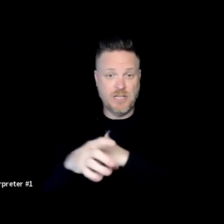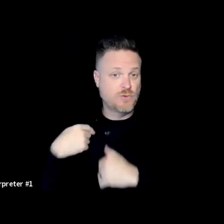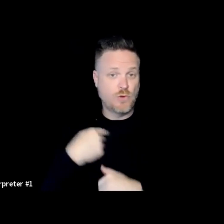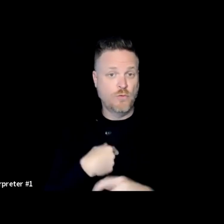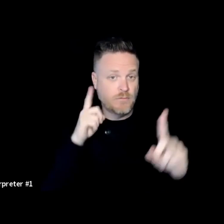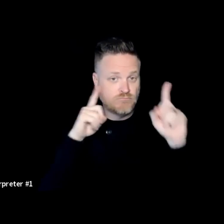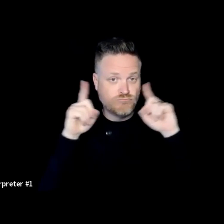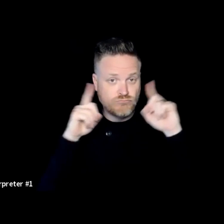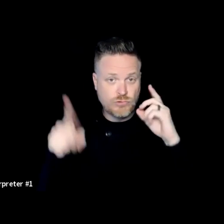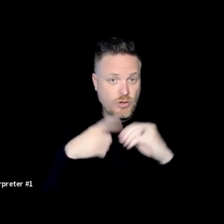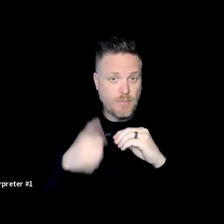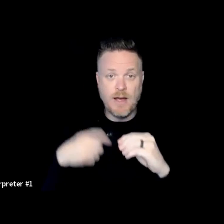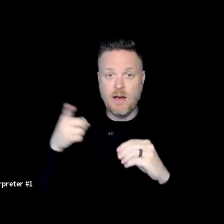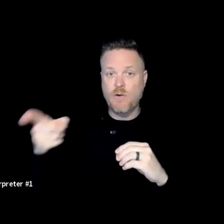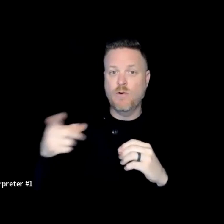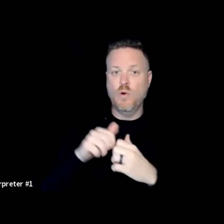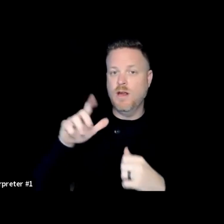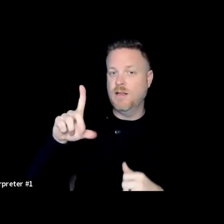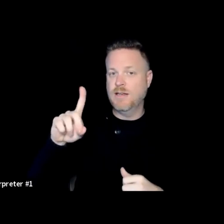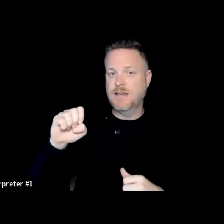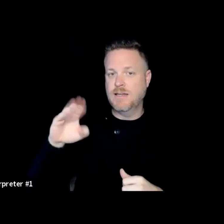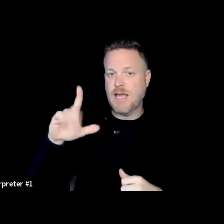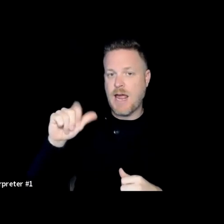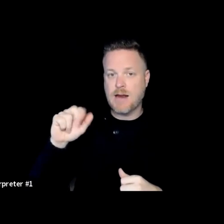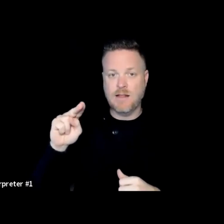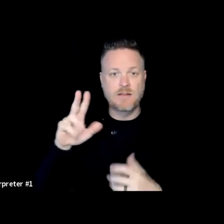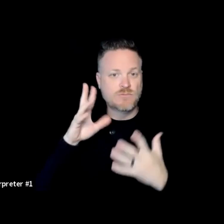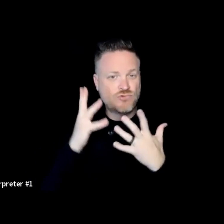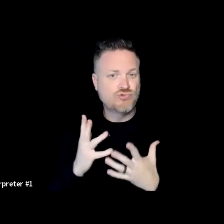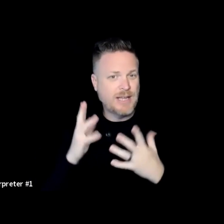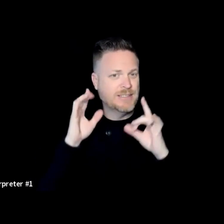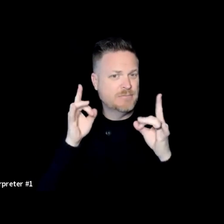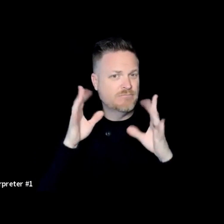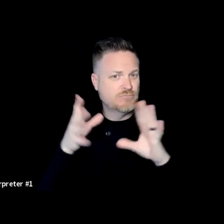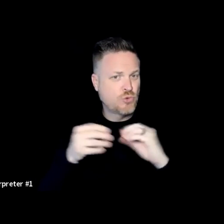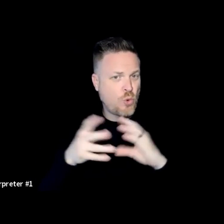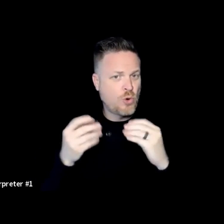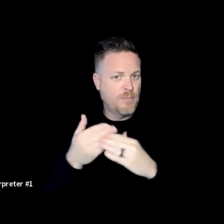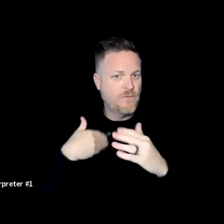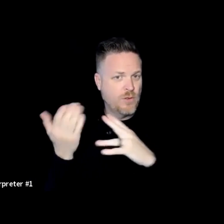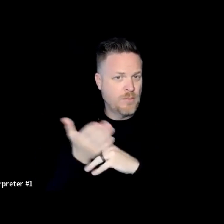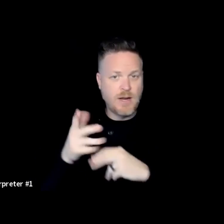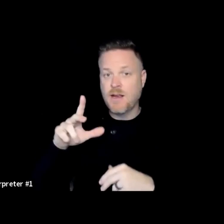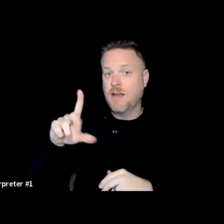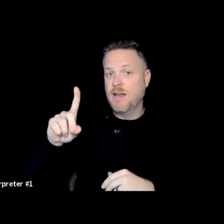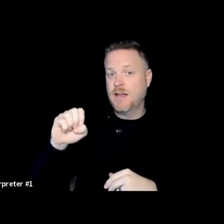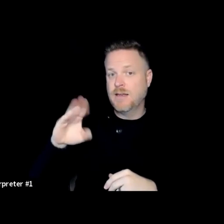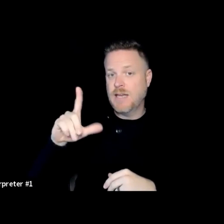in Declan's very tragic story before the break. Declan's accommodations were mandatory.